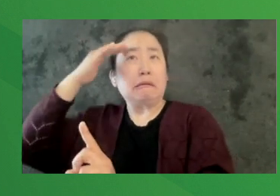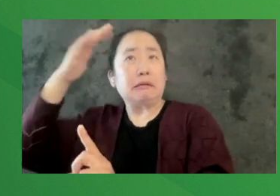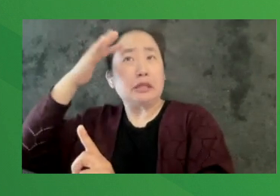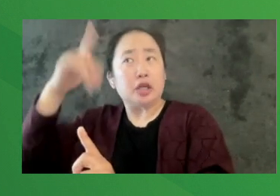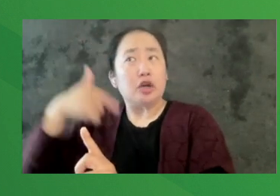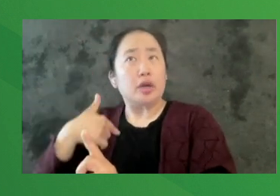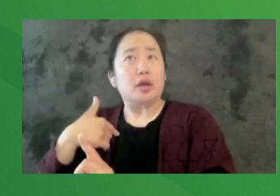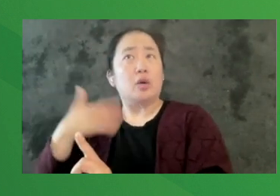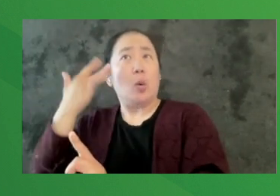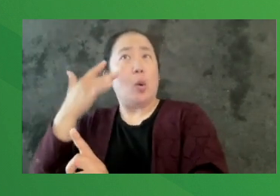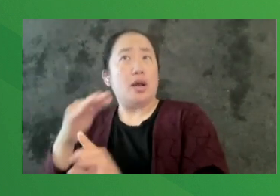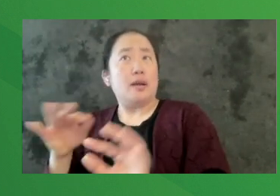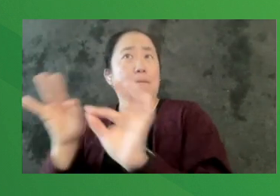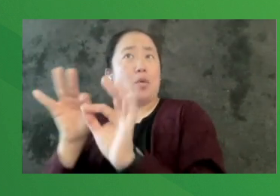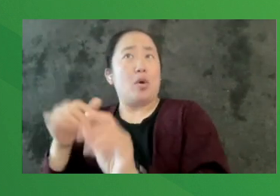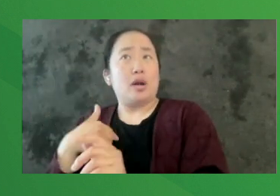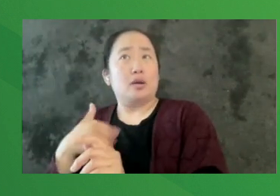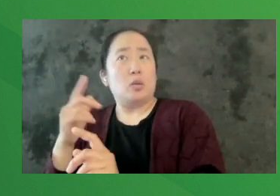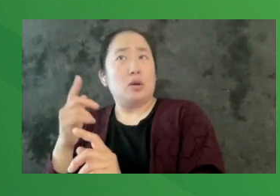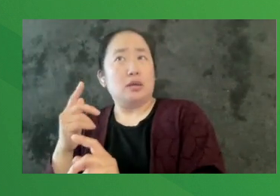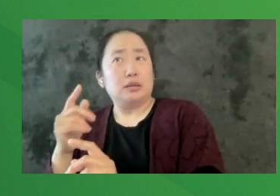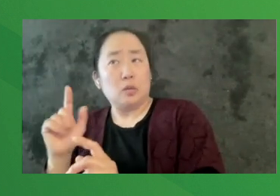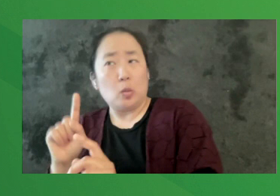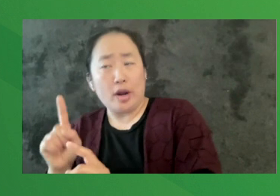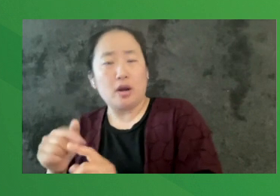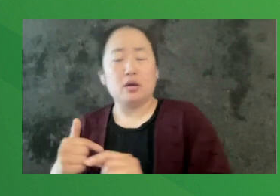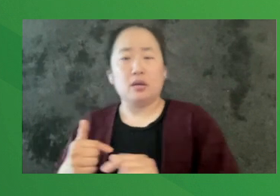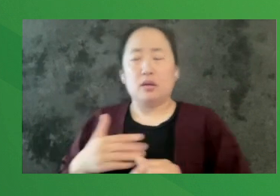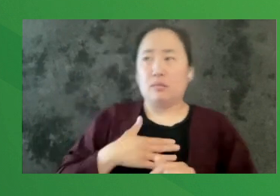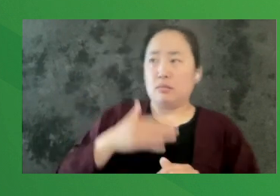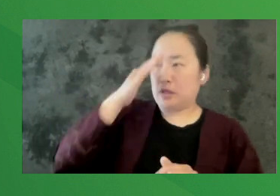the question is how do we engage in dialogue together as professionals? How do we engage